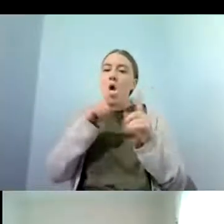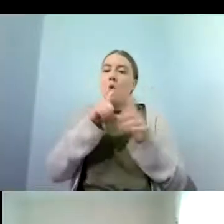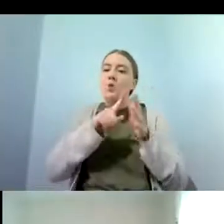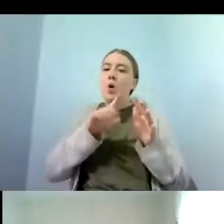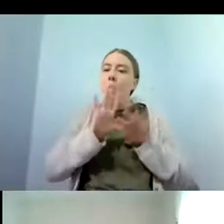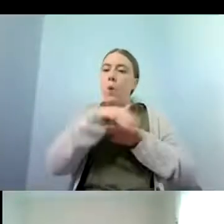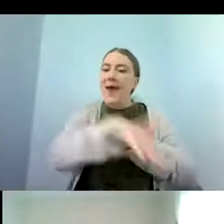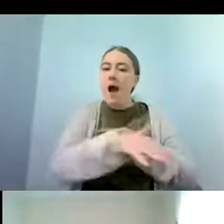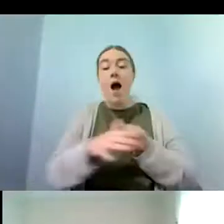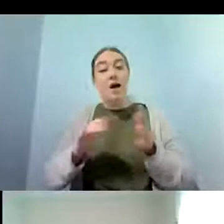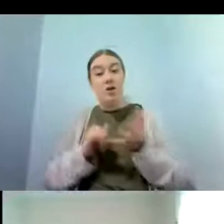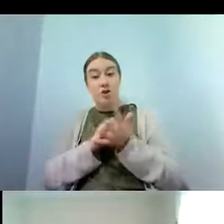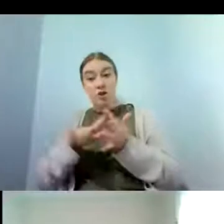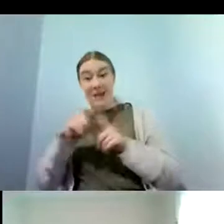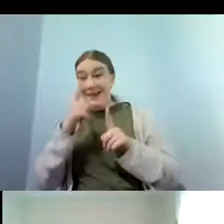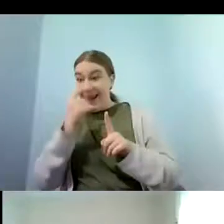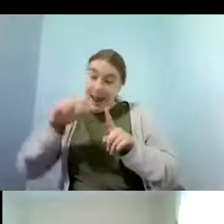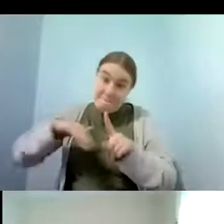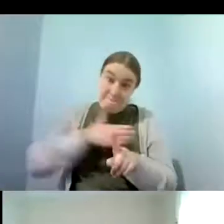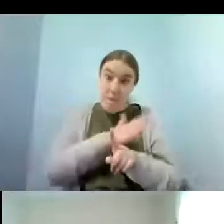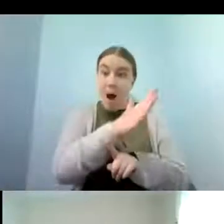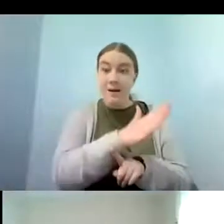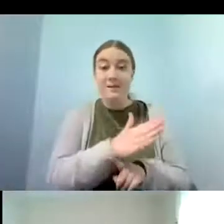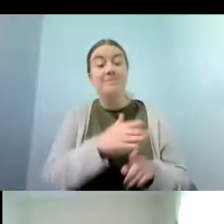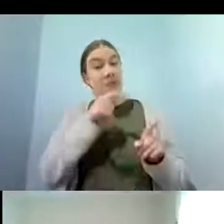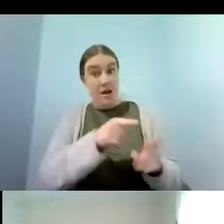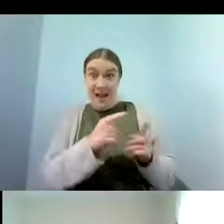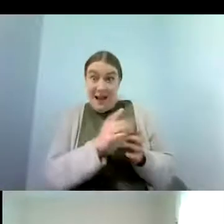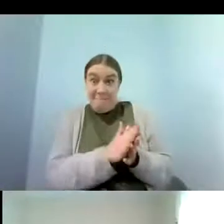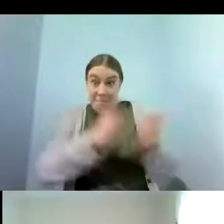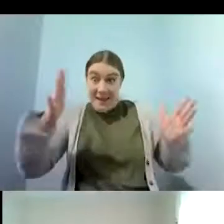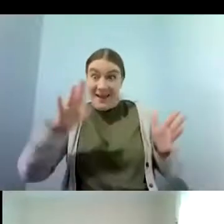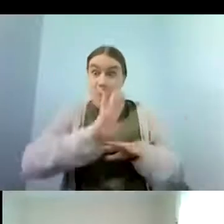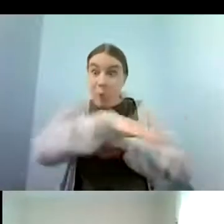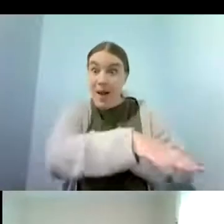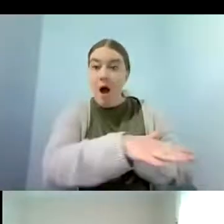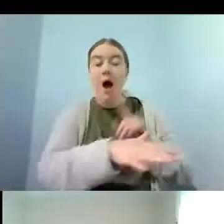a sizable weir and it would have caused more problems for shad than it does and but luckily